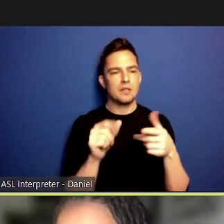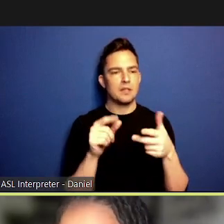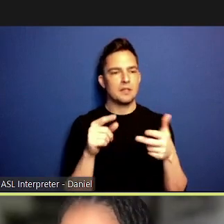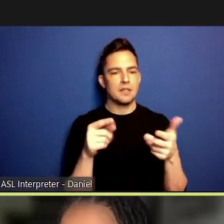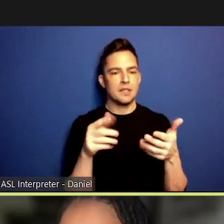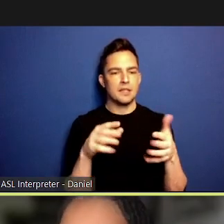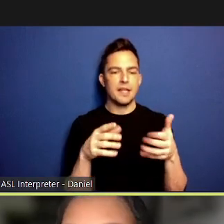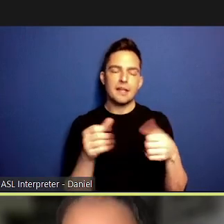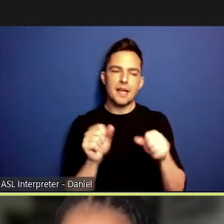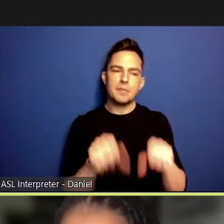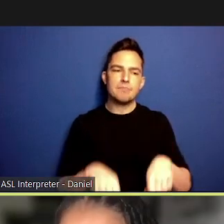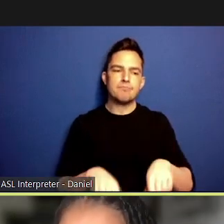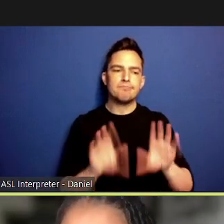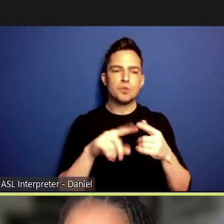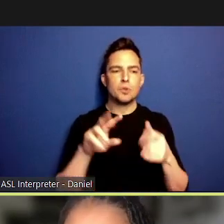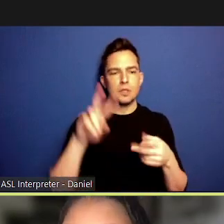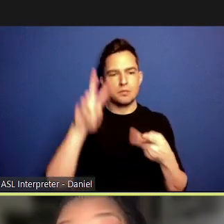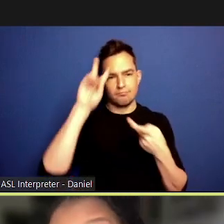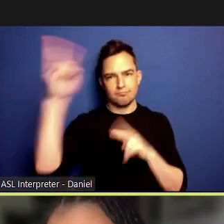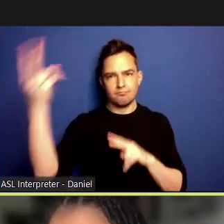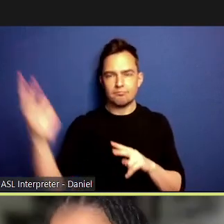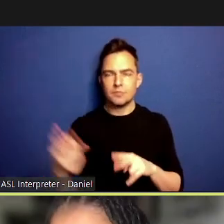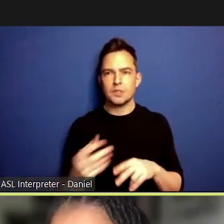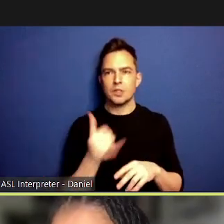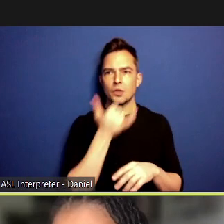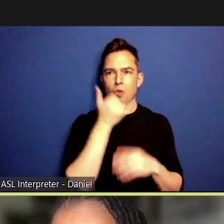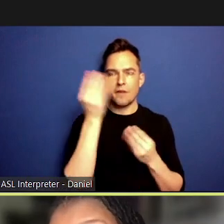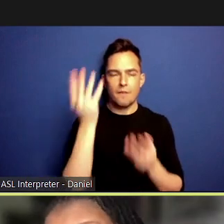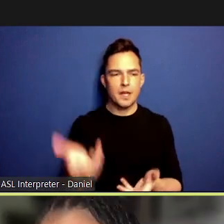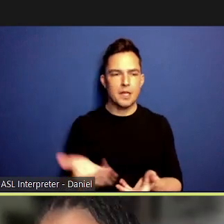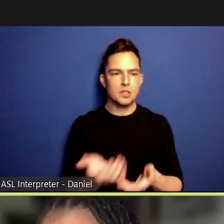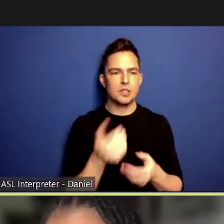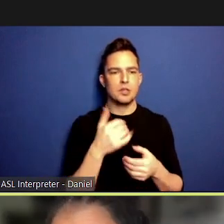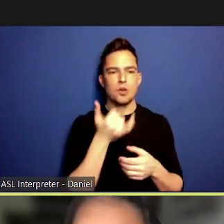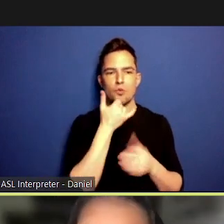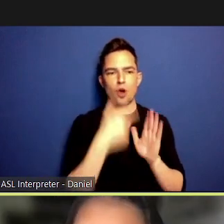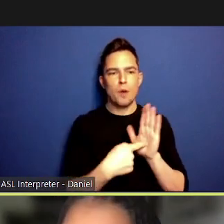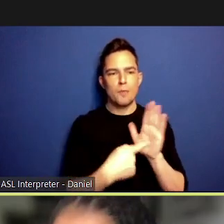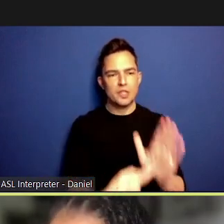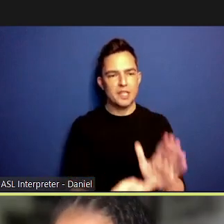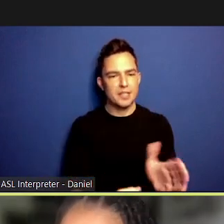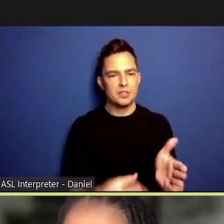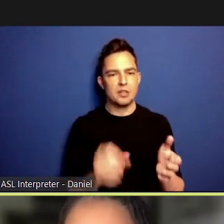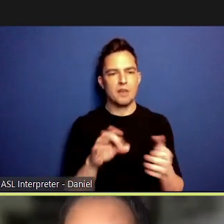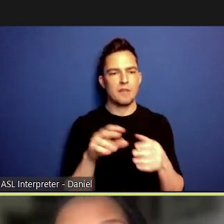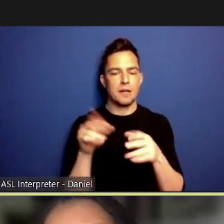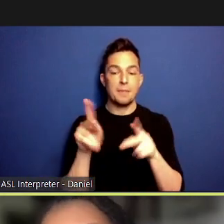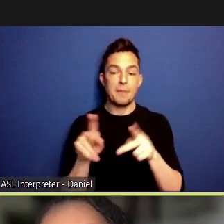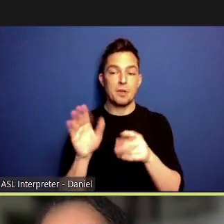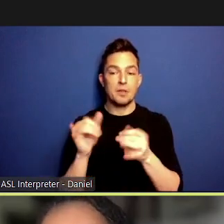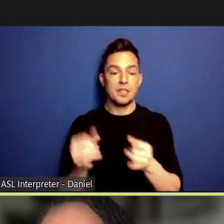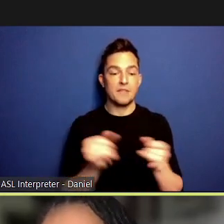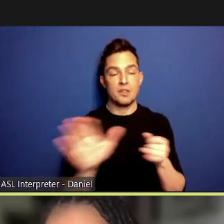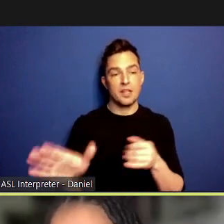misinformation, and misrepresentations of individuals, communities, institutions, and